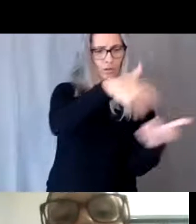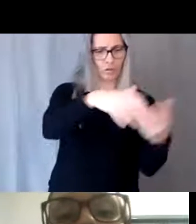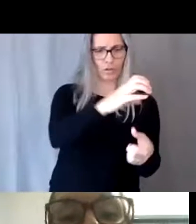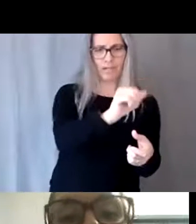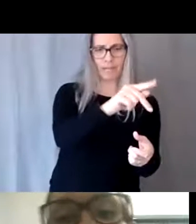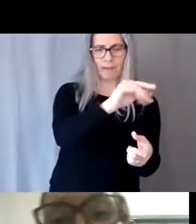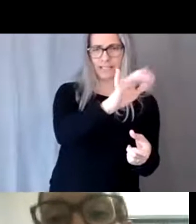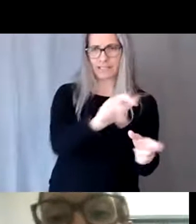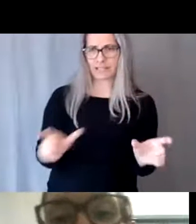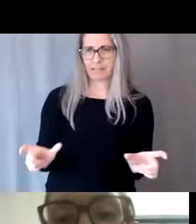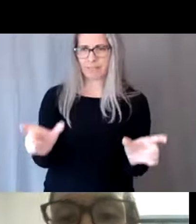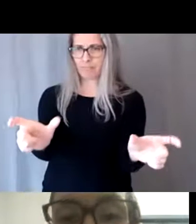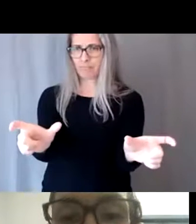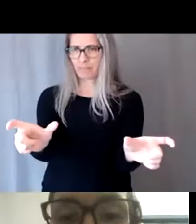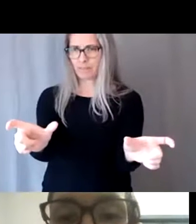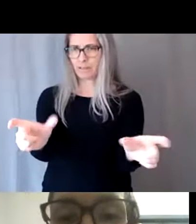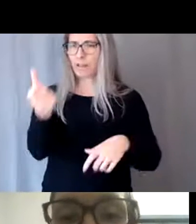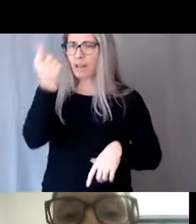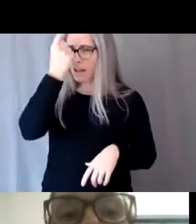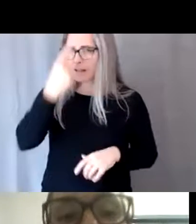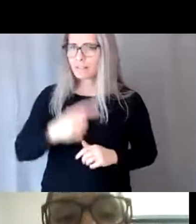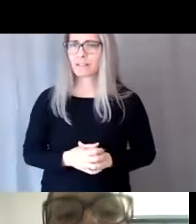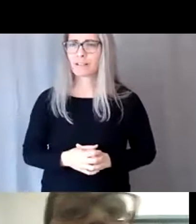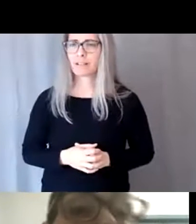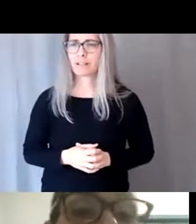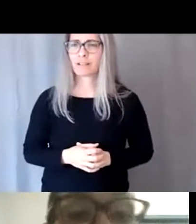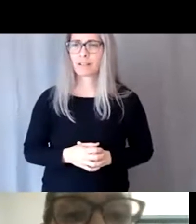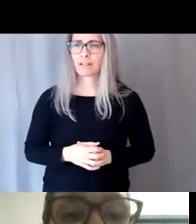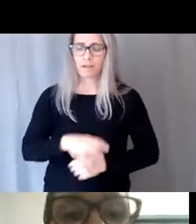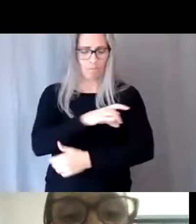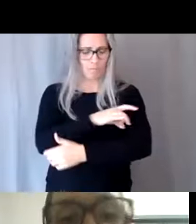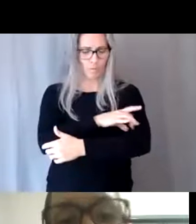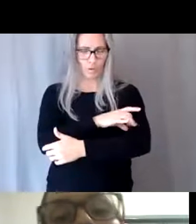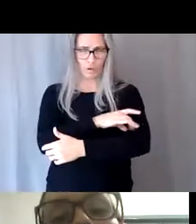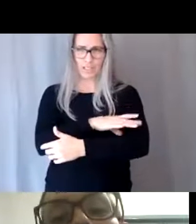official Portuguese translations in the healthy areas of the term